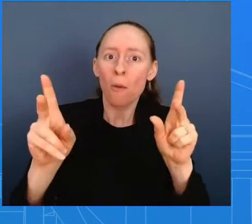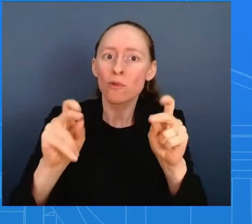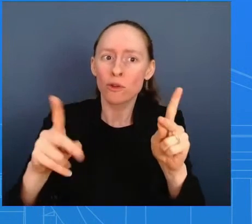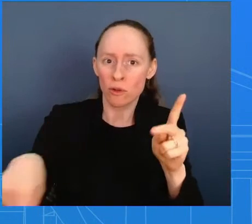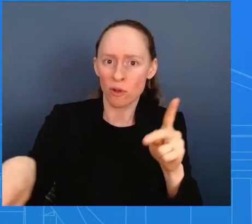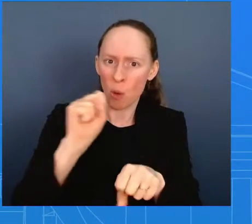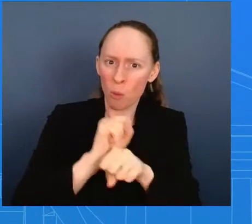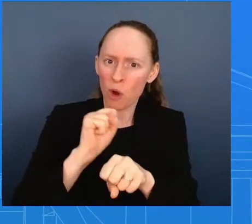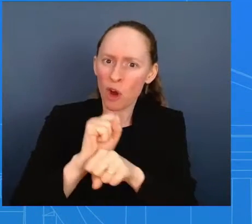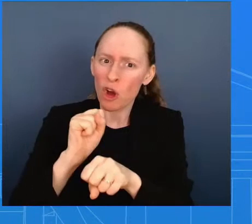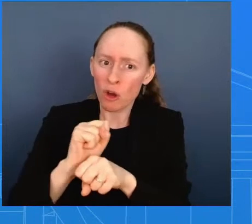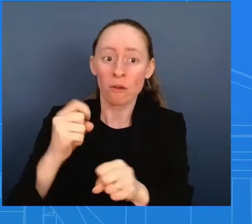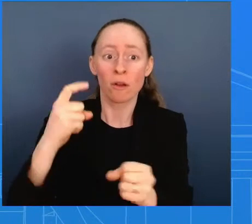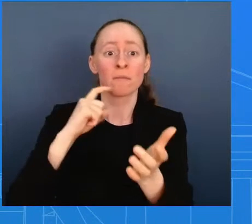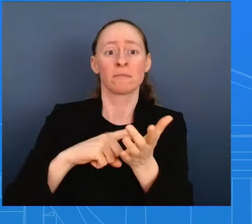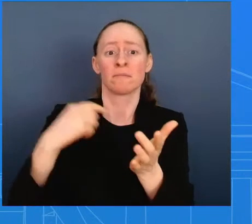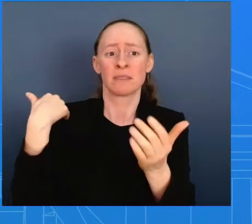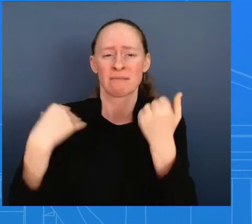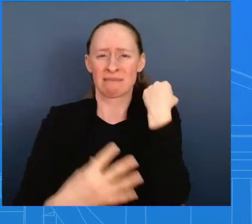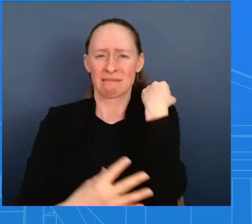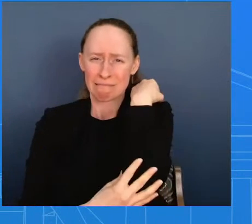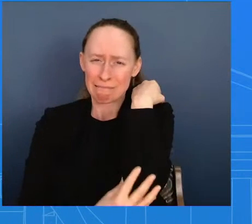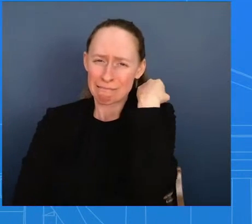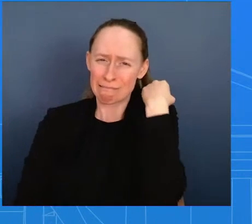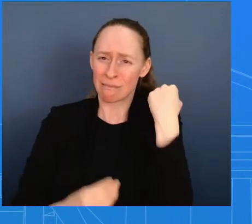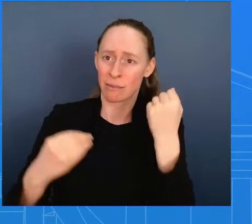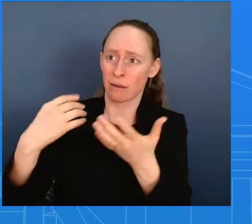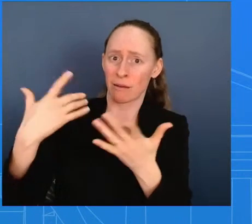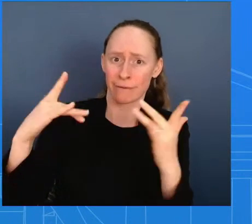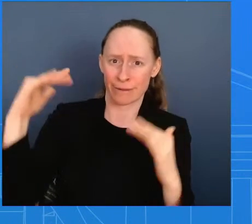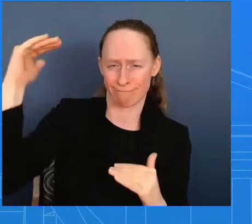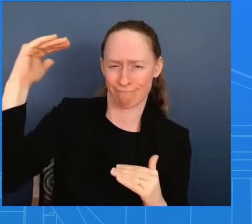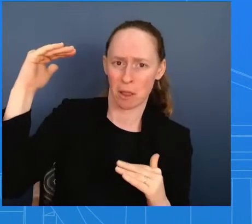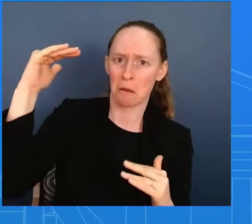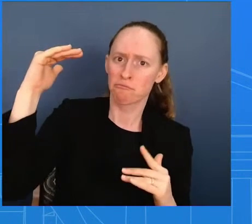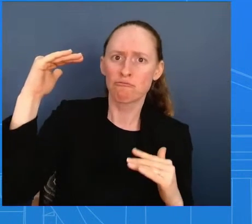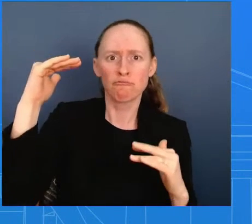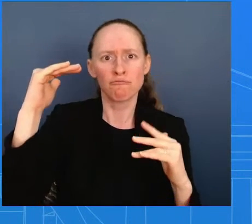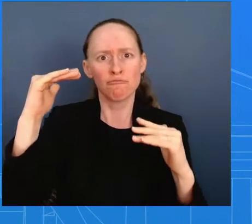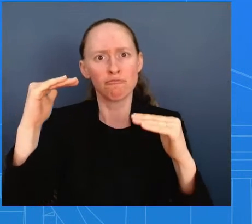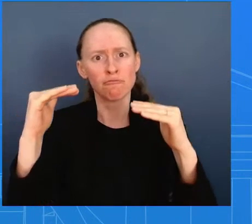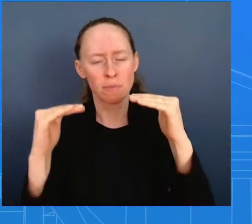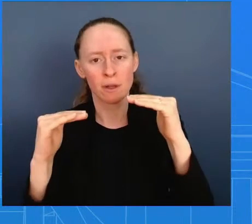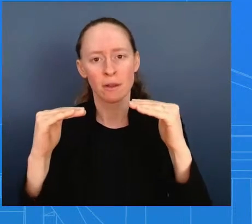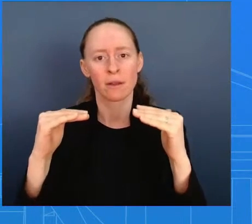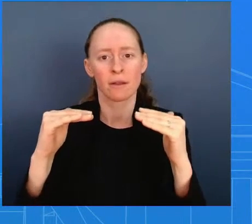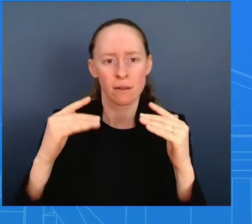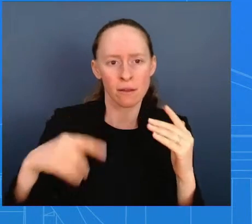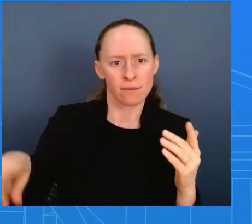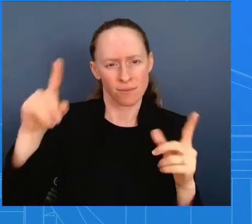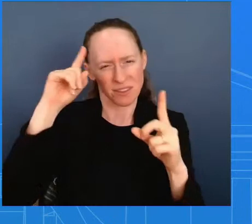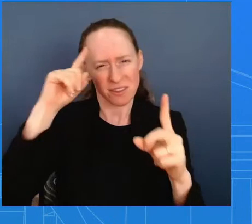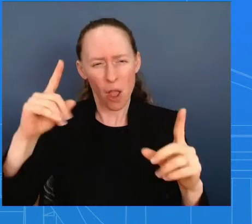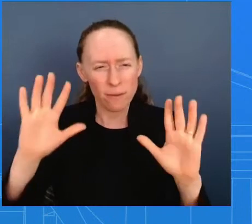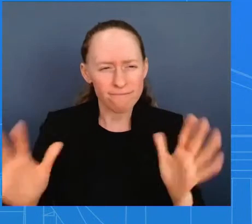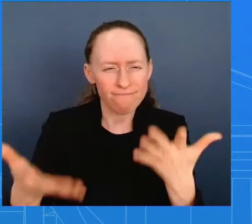gap and making sure that we're creating jobs for Latino and Hispanic communities, more specifically.